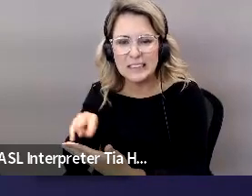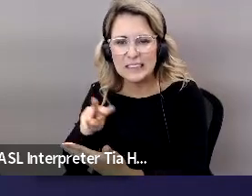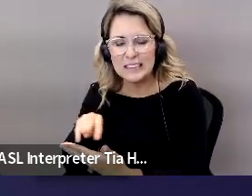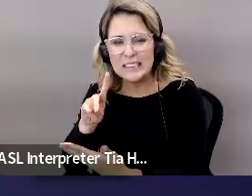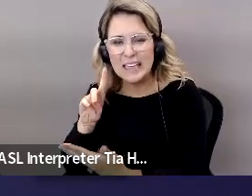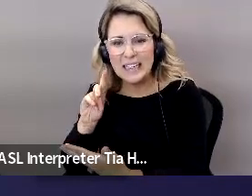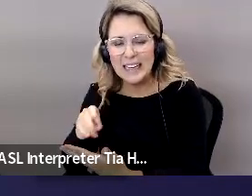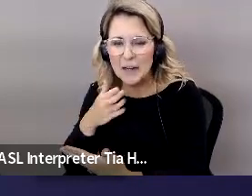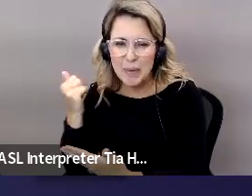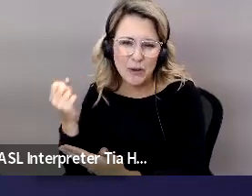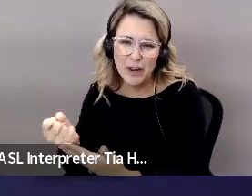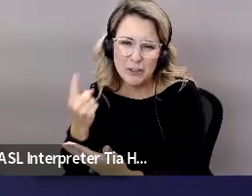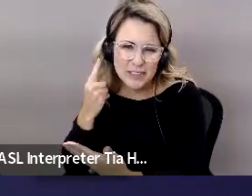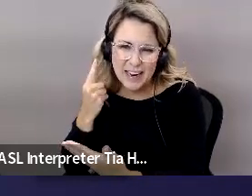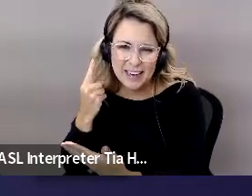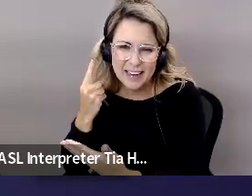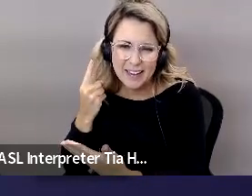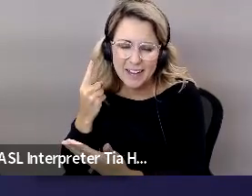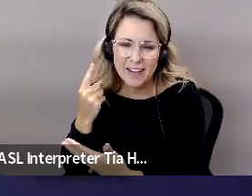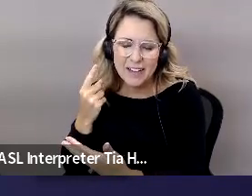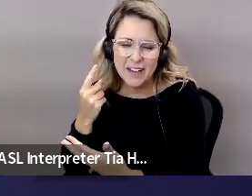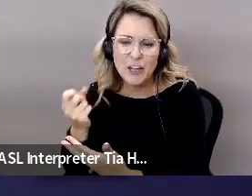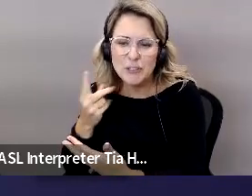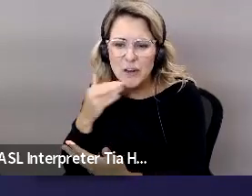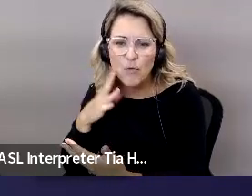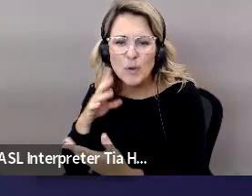understanding of what exactly is happening here. Like, it's something for a lot of us that work